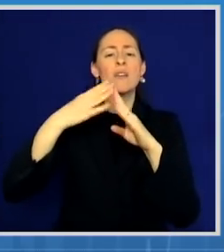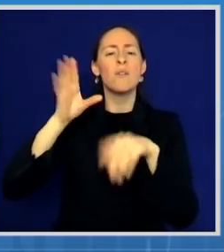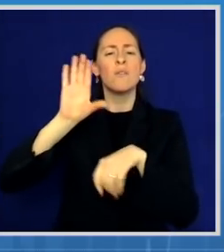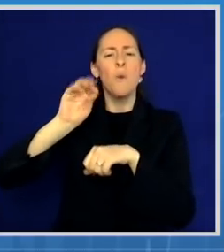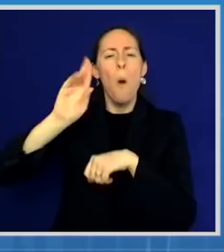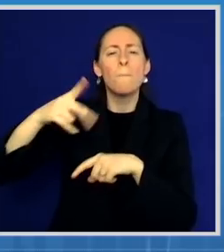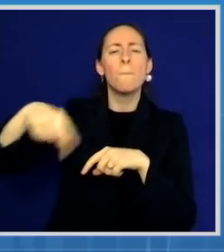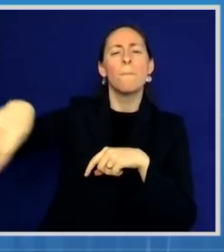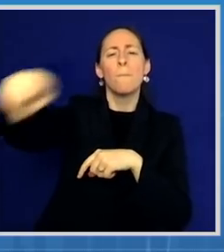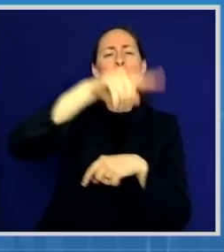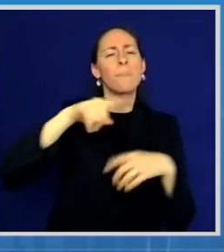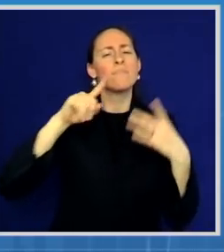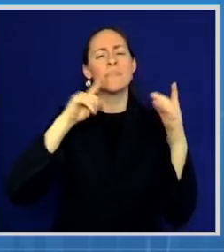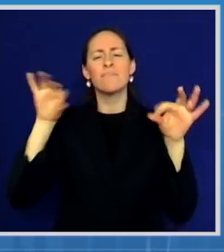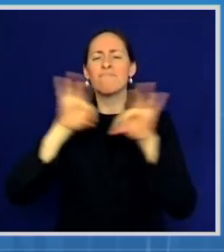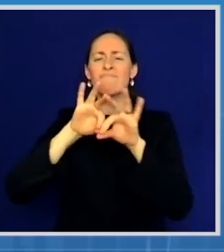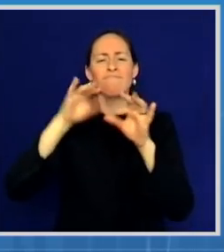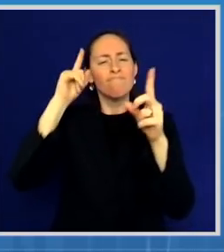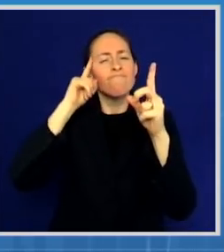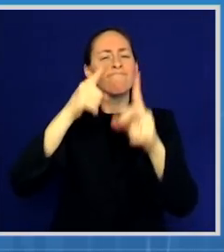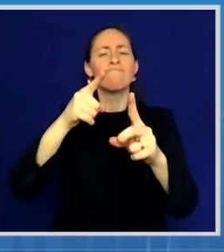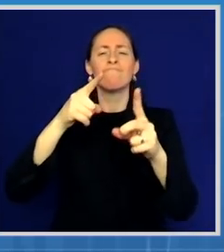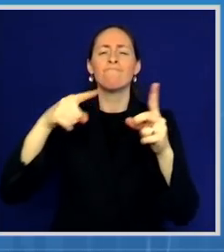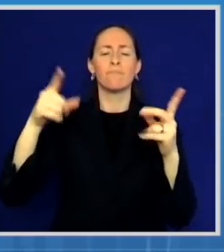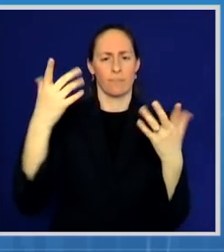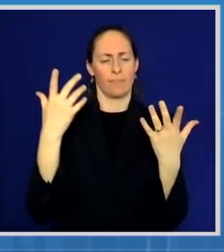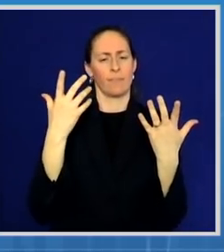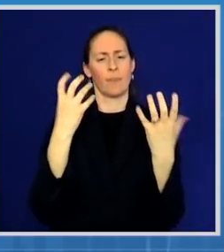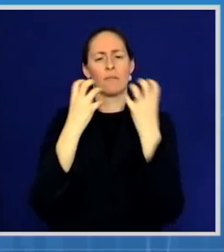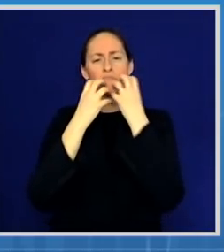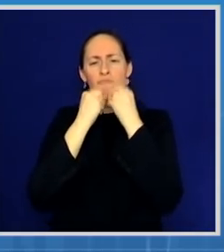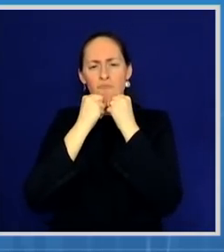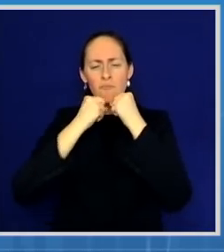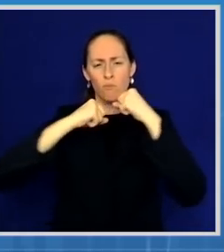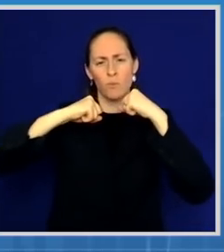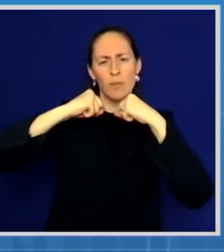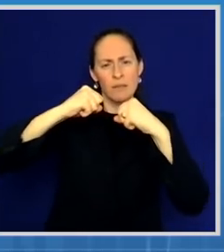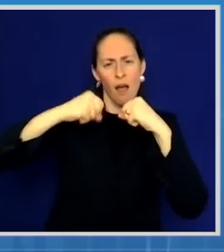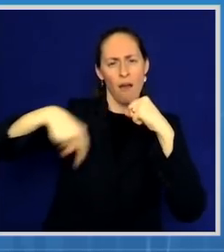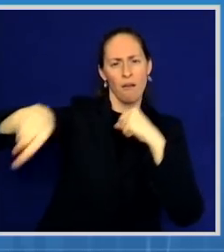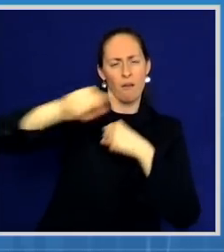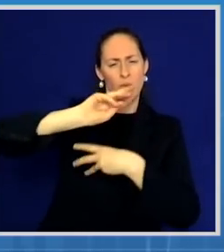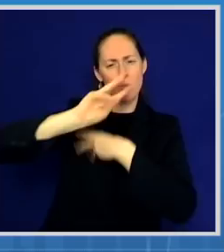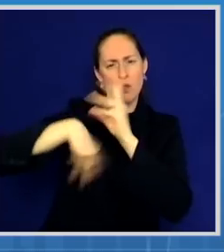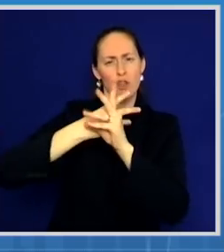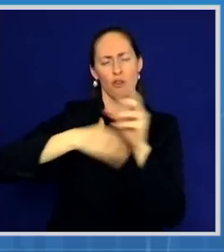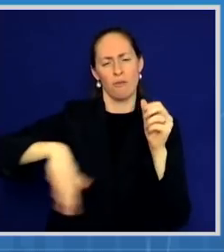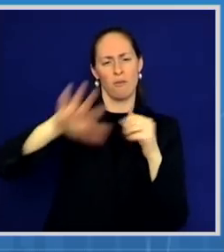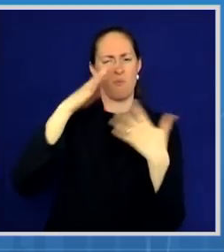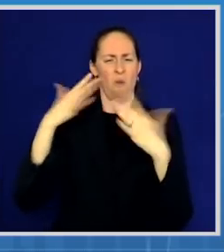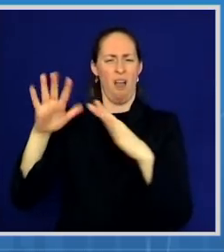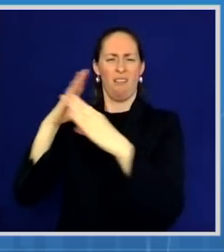it requires individuals and communities to take action, not just the government and everyday Americans, community organizations